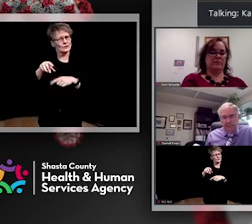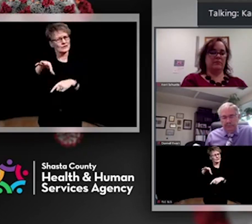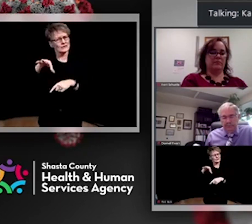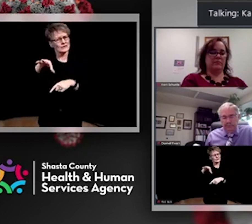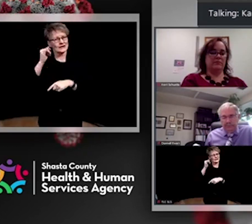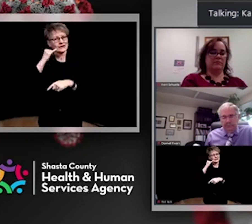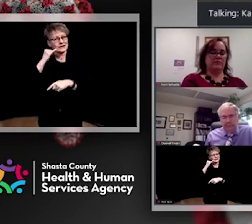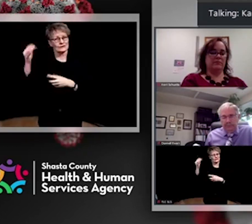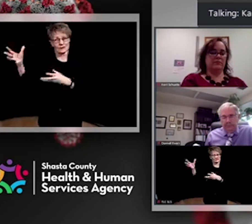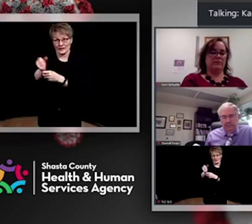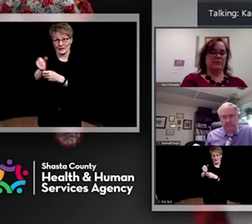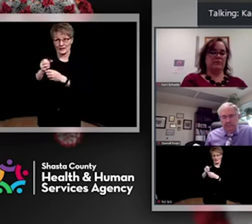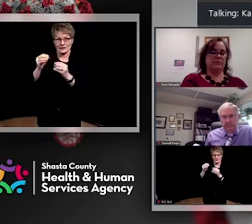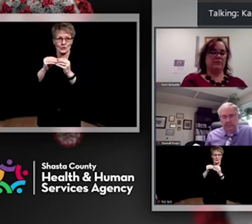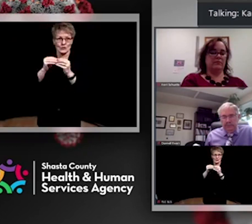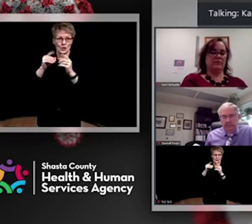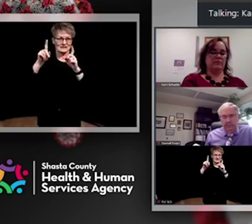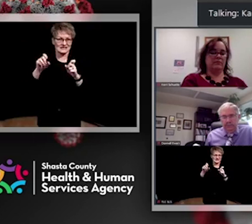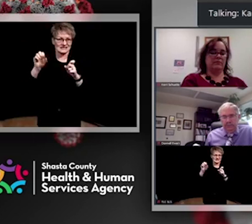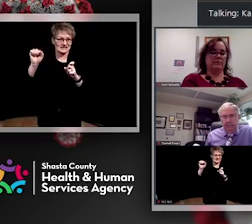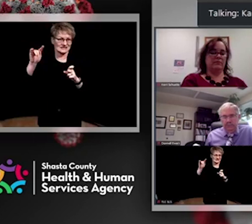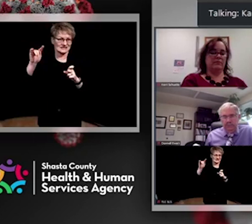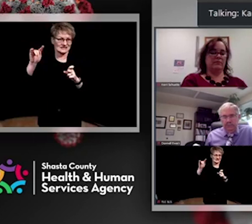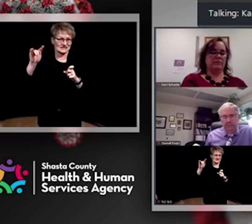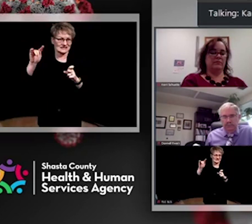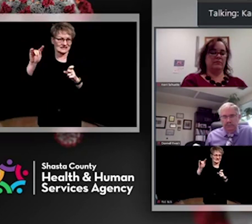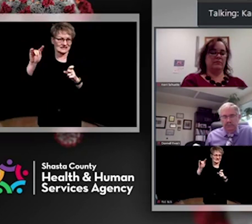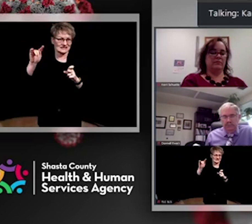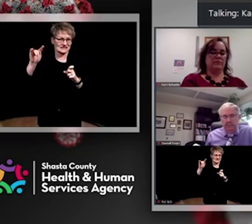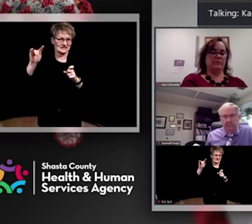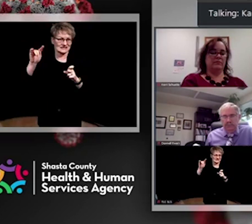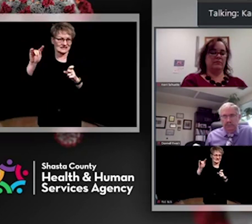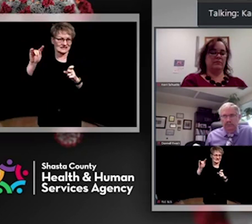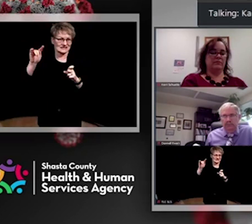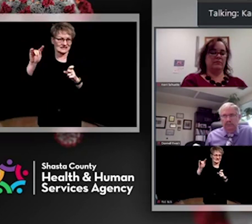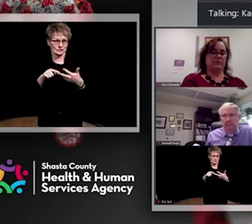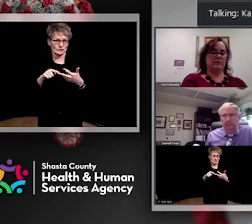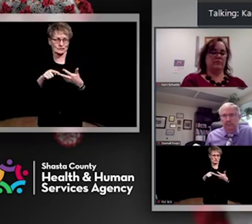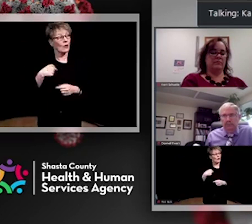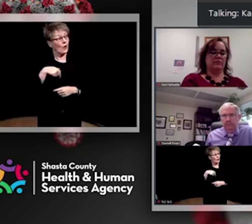and our understanding is that they will start to be rolled out next week.